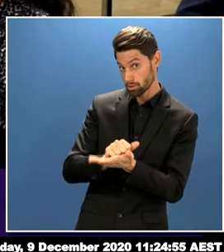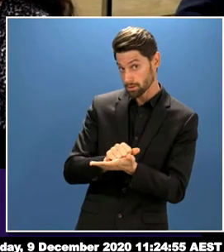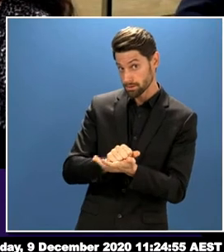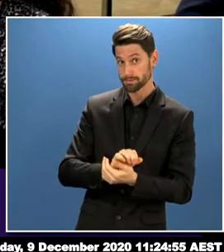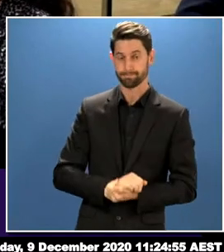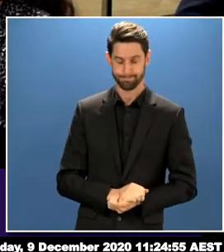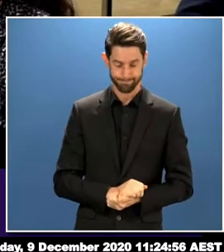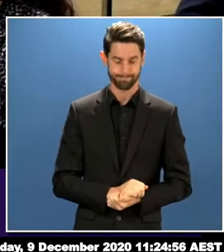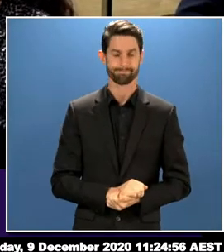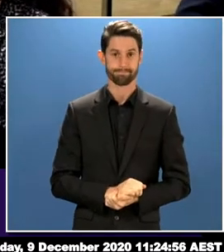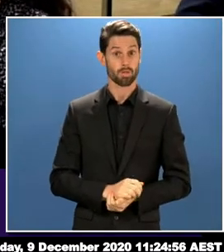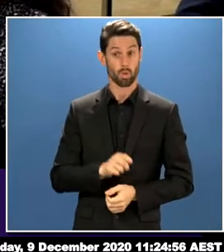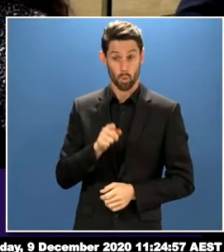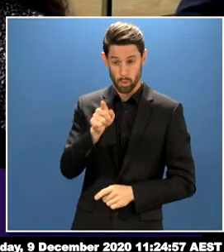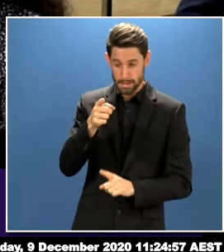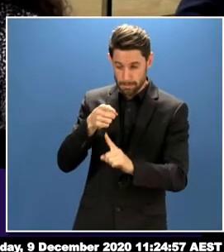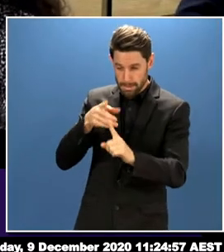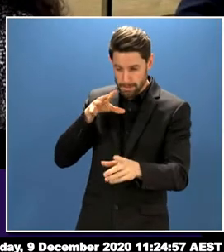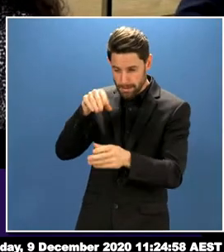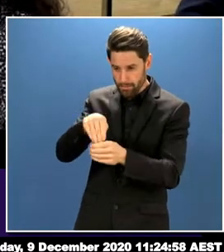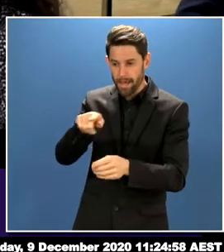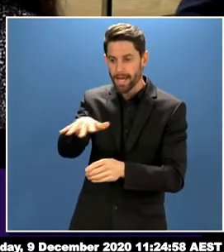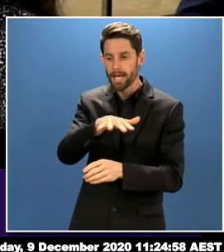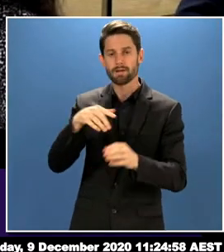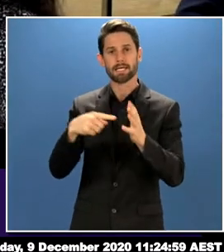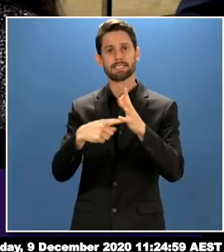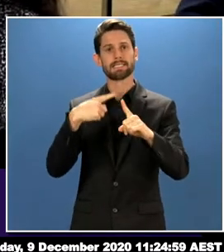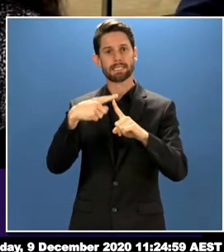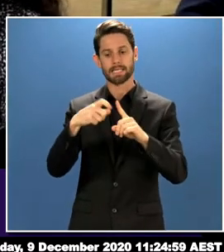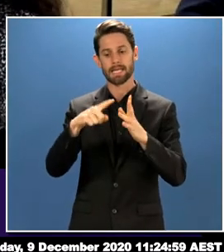You've specifically worked in the Tax Counsel Network within